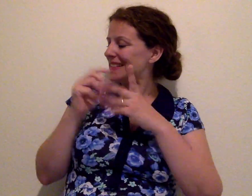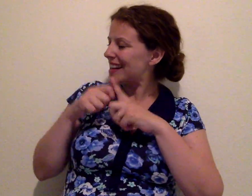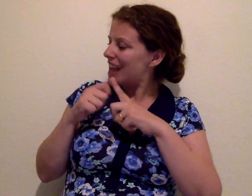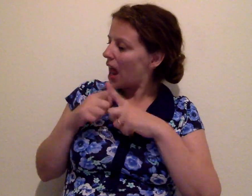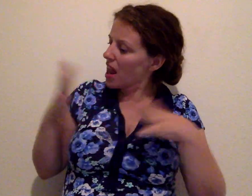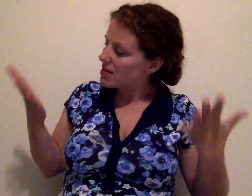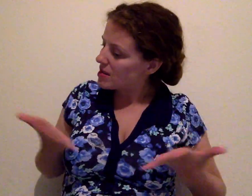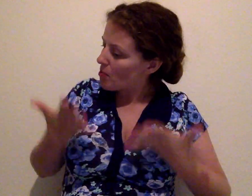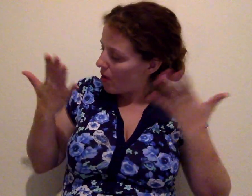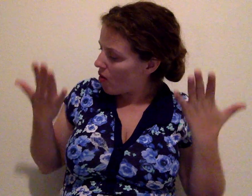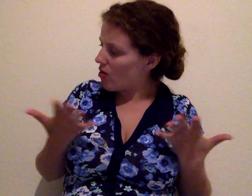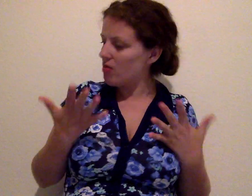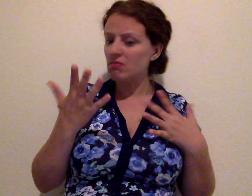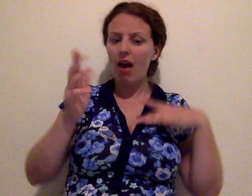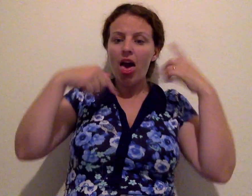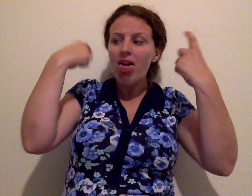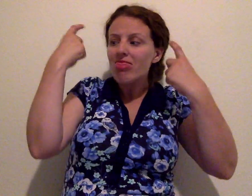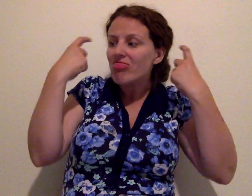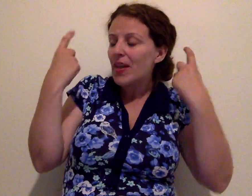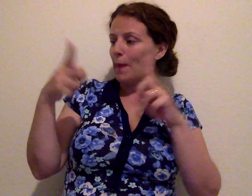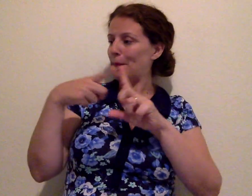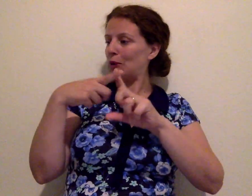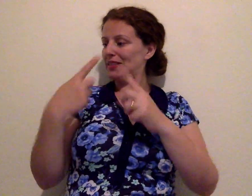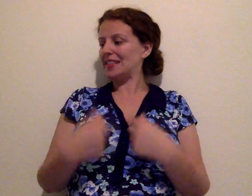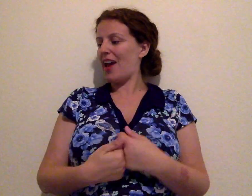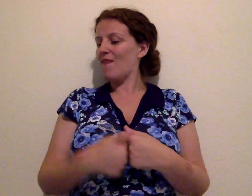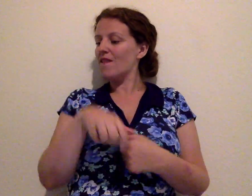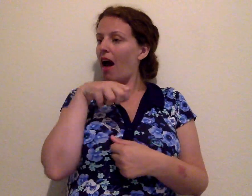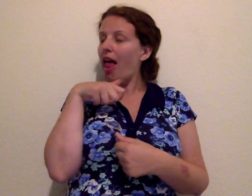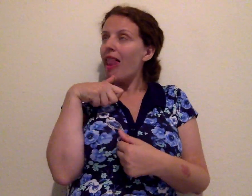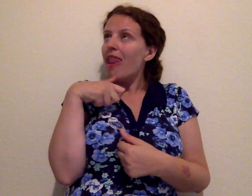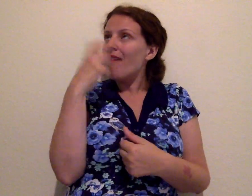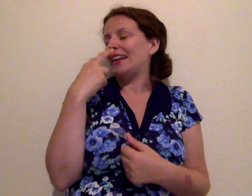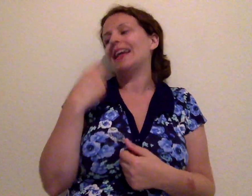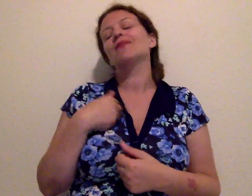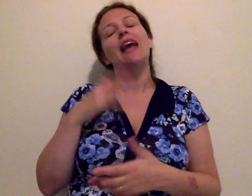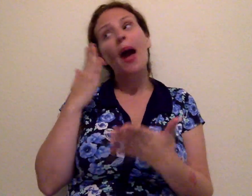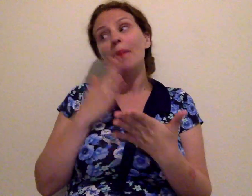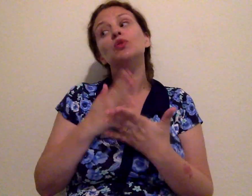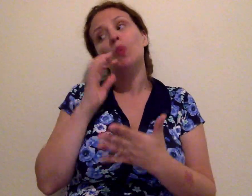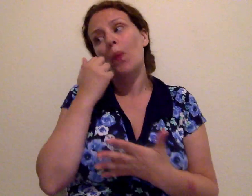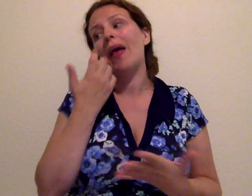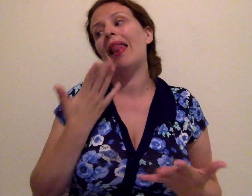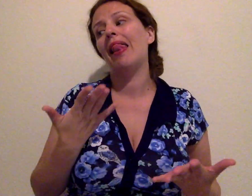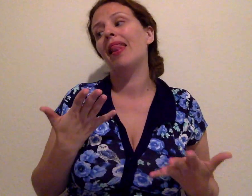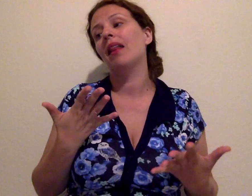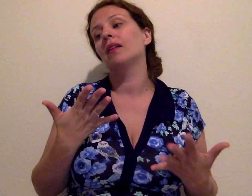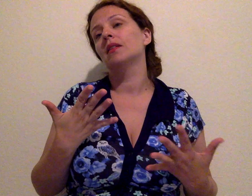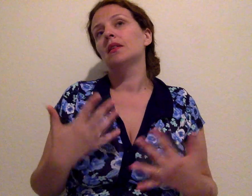"Oh Mr Knightley, think positive, I'm sure we'll have a lovely evening